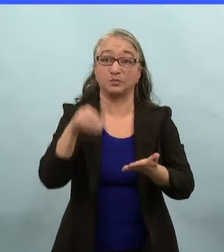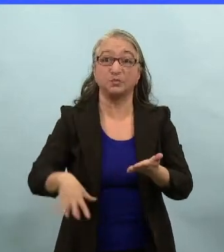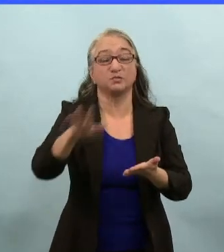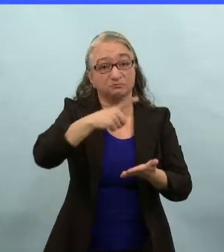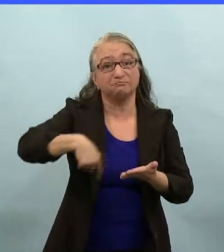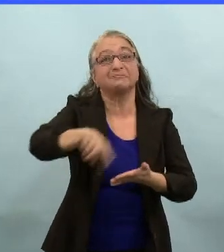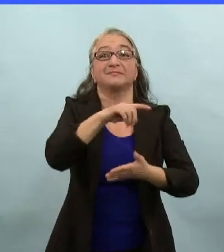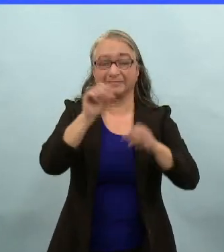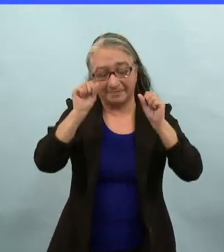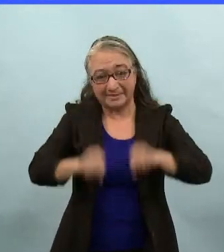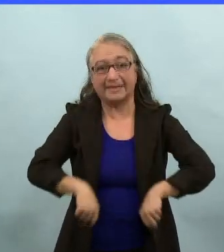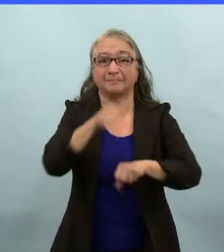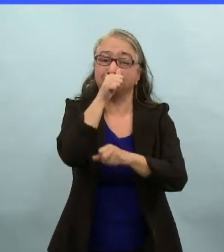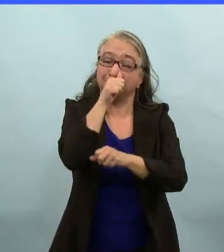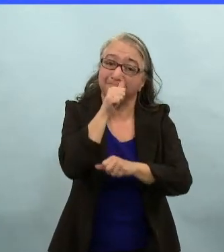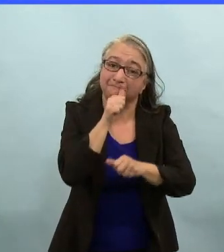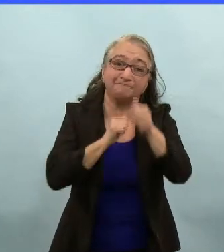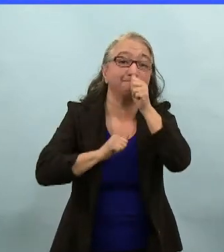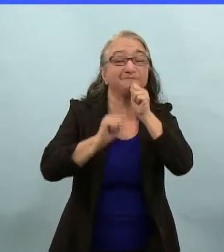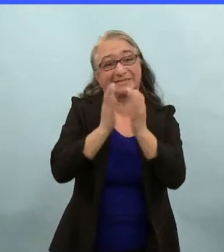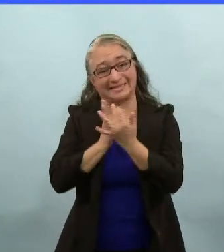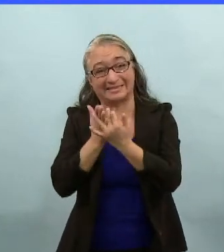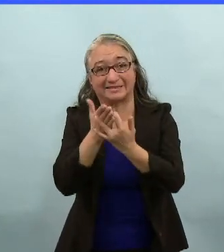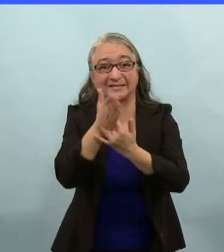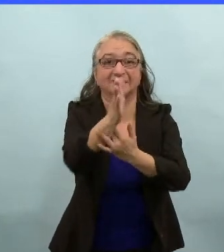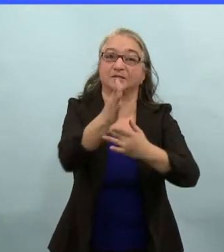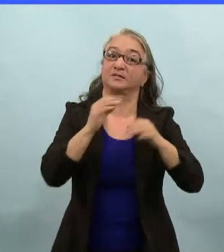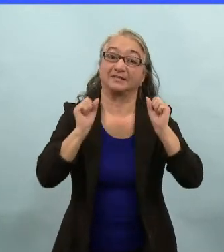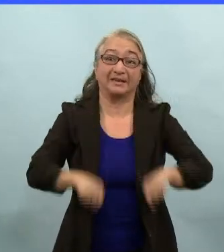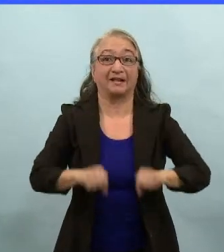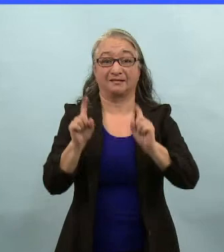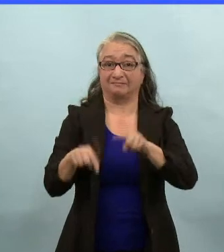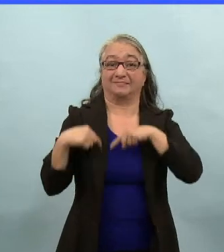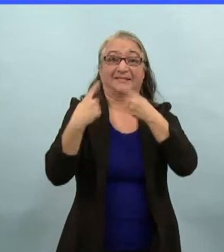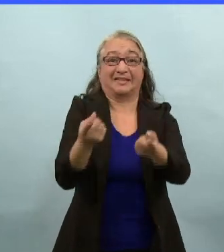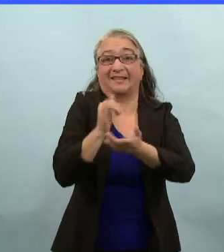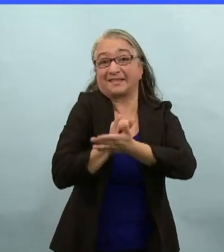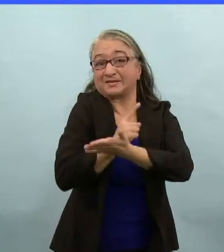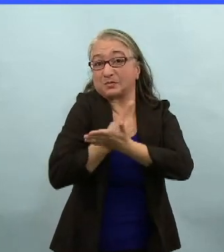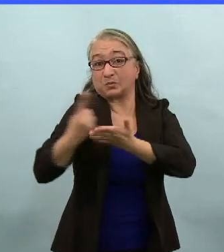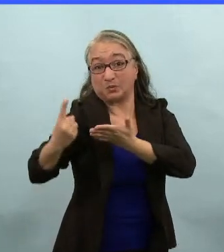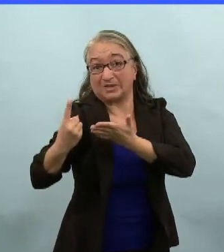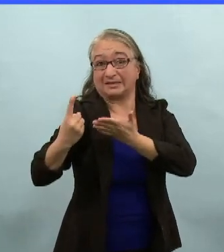and certainly uh the past two years have been incredibly challenging for students parents and